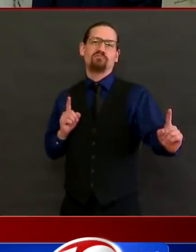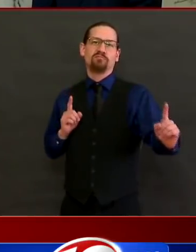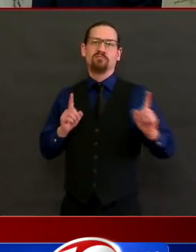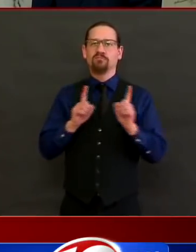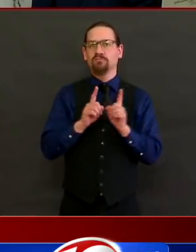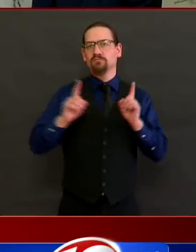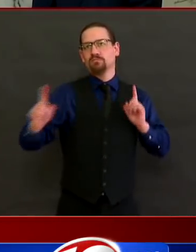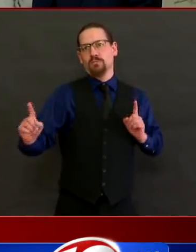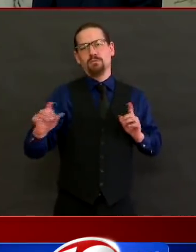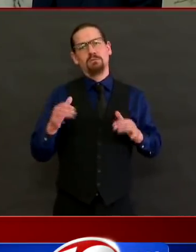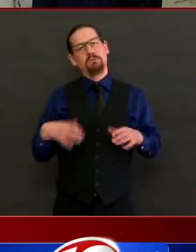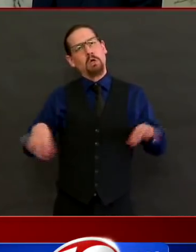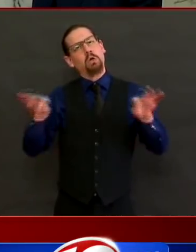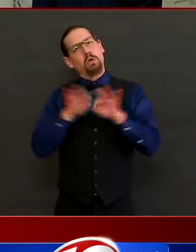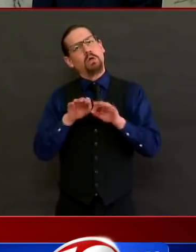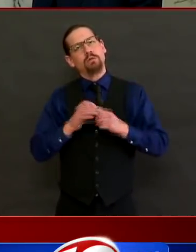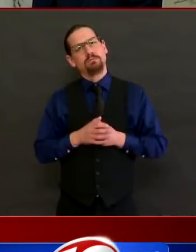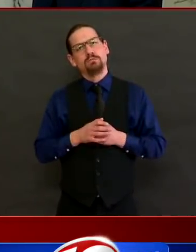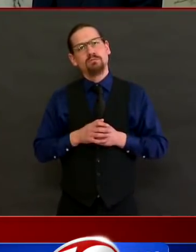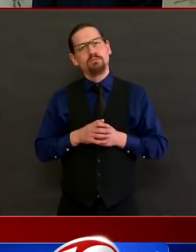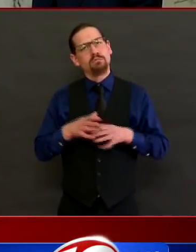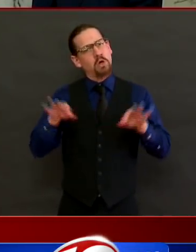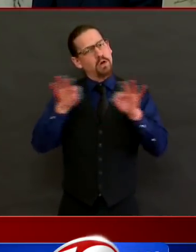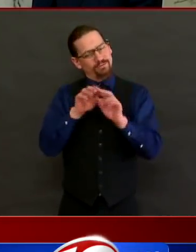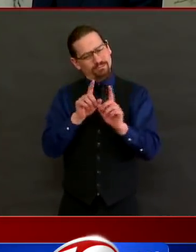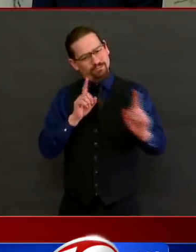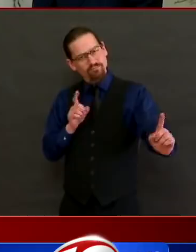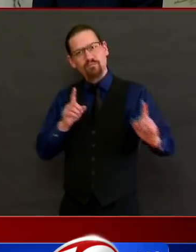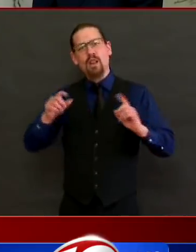THE SINGLE BIGGEST VARIABLE IS THE EFFECTIVENESS OF SOCIAL DISTANCING. THAT IS NOT ALL THAT MATTERS.